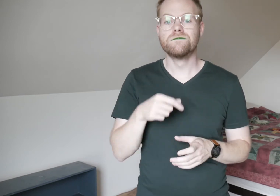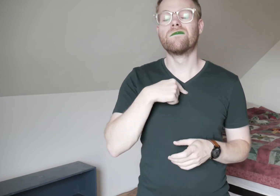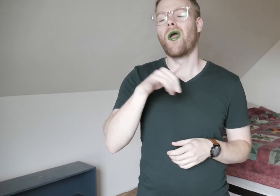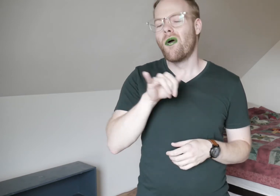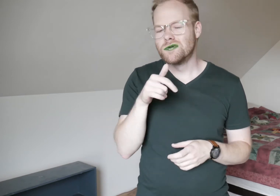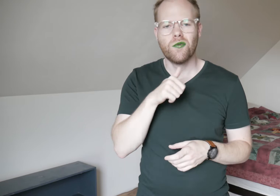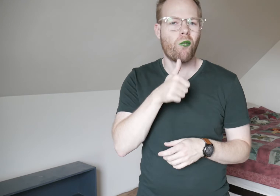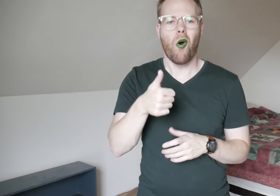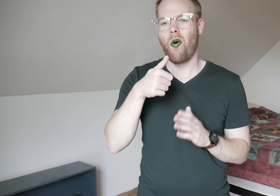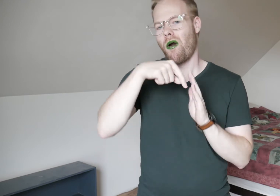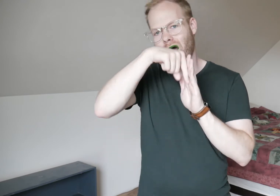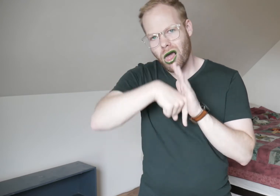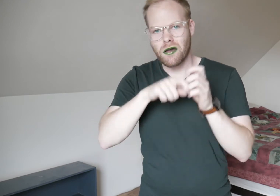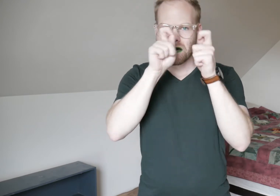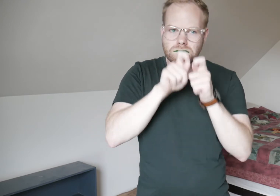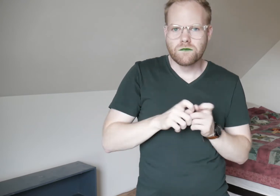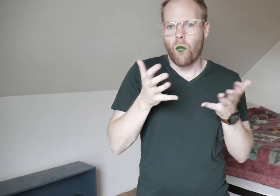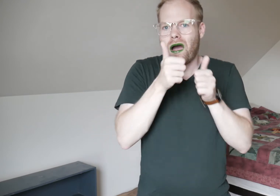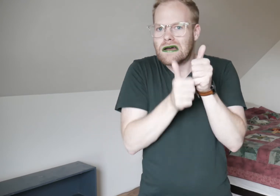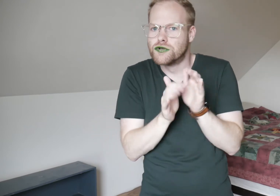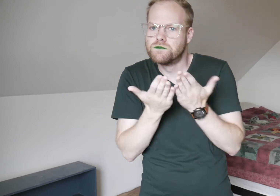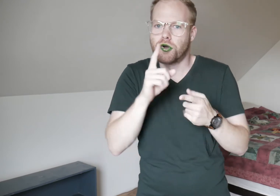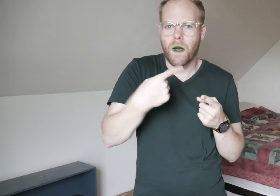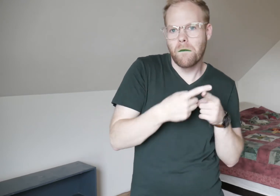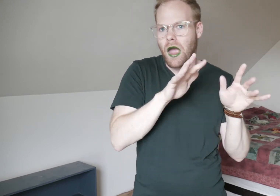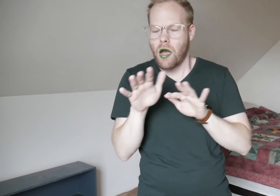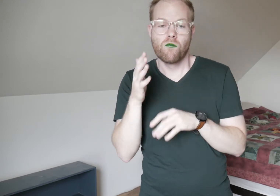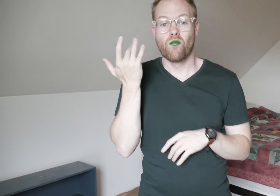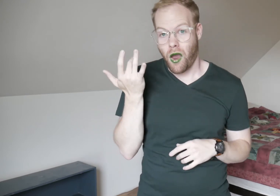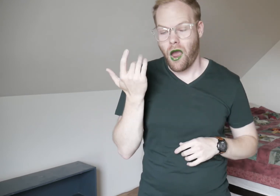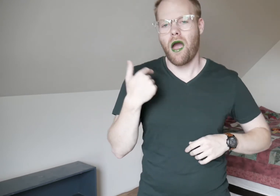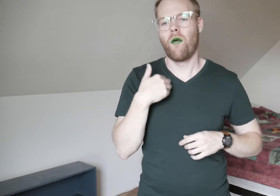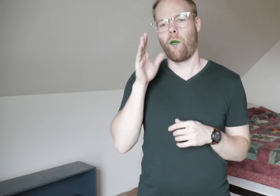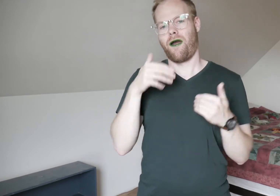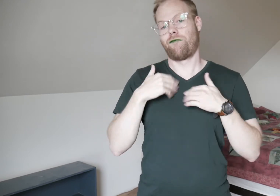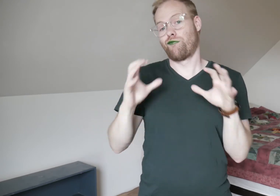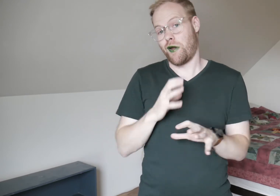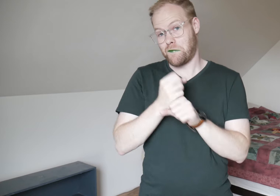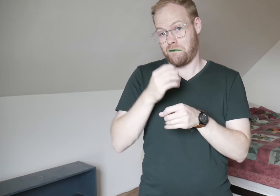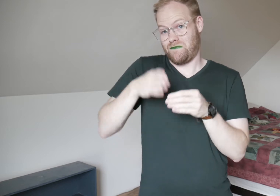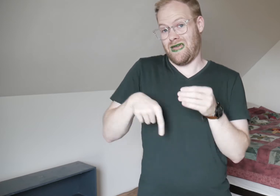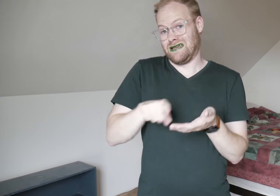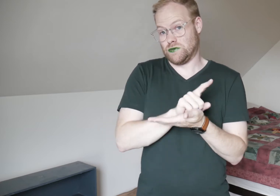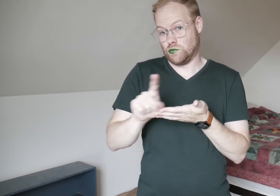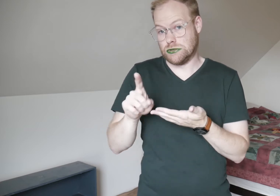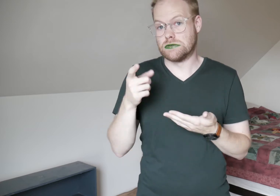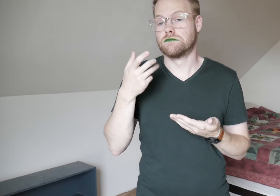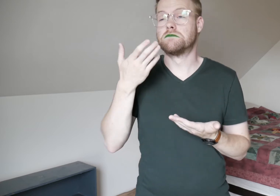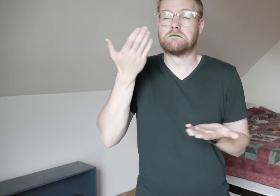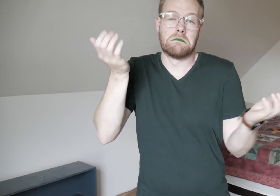I also won’t be going into much detail of what each book is about, because I’ll be doing a wrap-up at the end of the week,